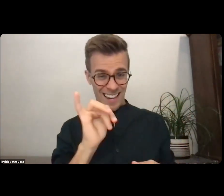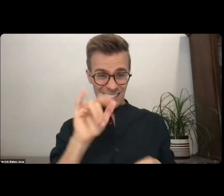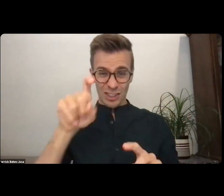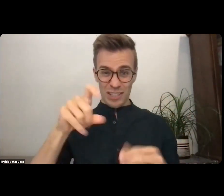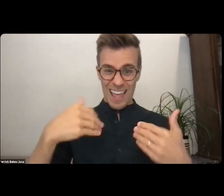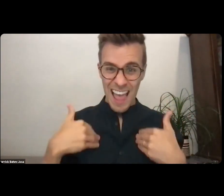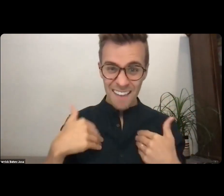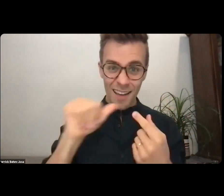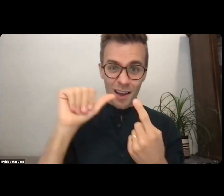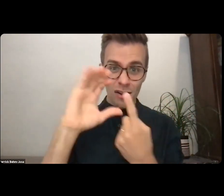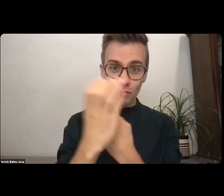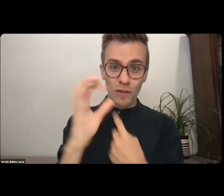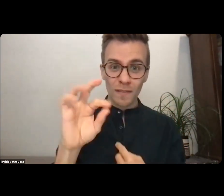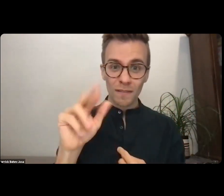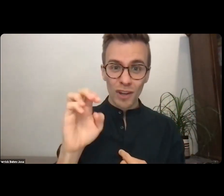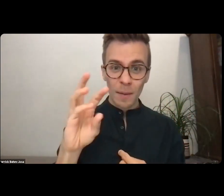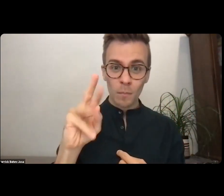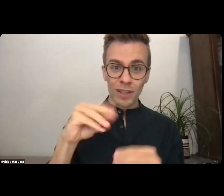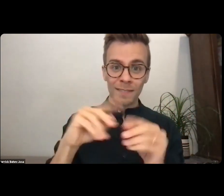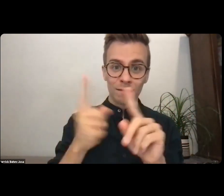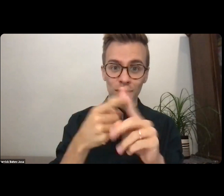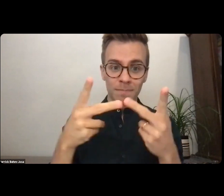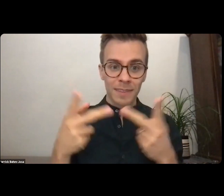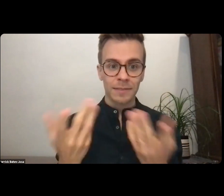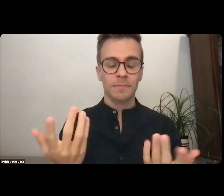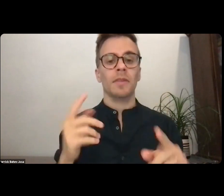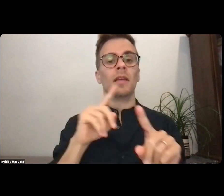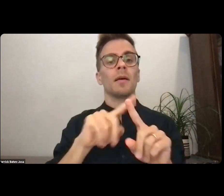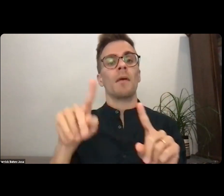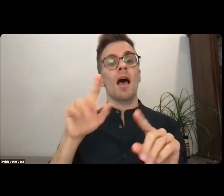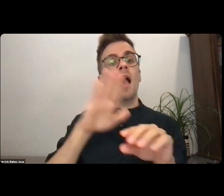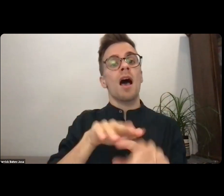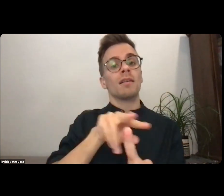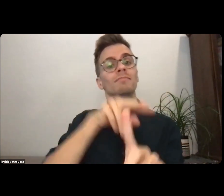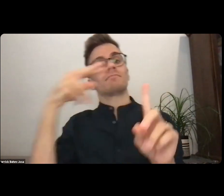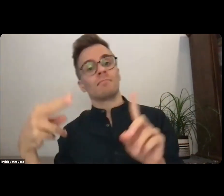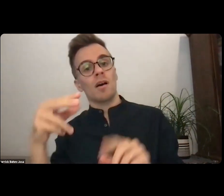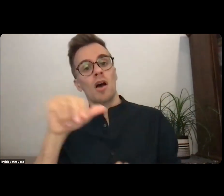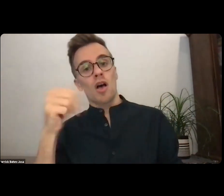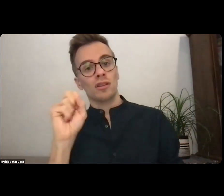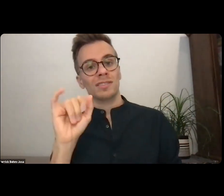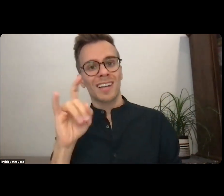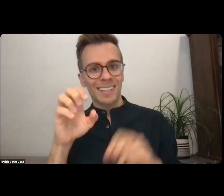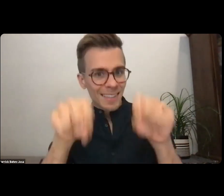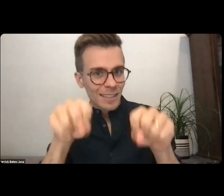of what the intention is. You know, should there be a cultural framework in the first place? That is a question.